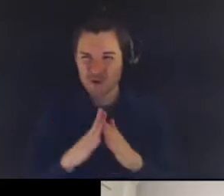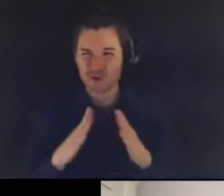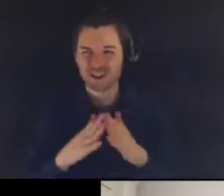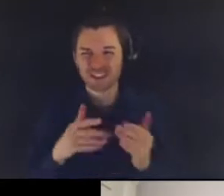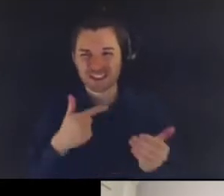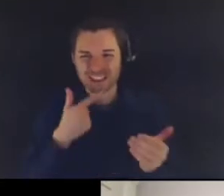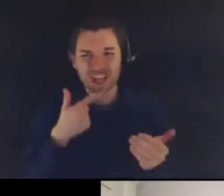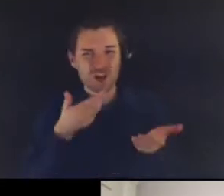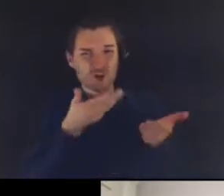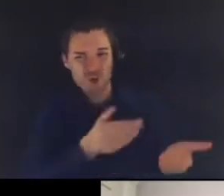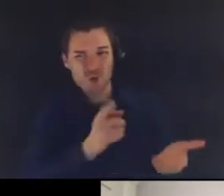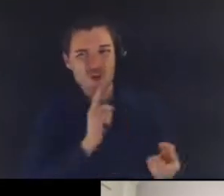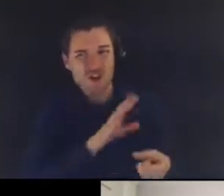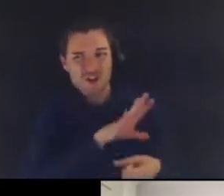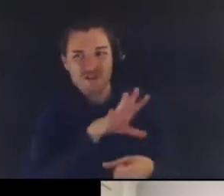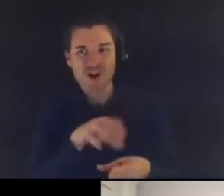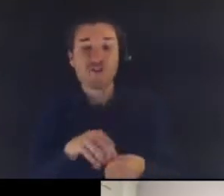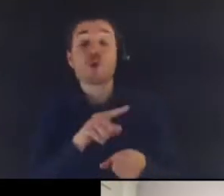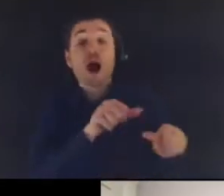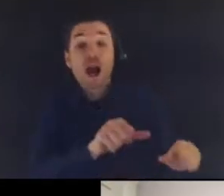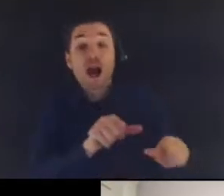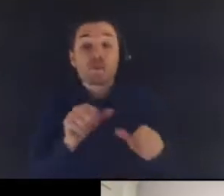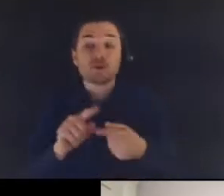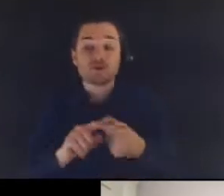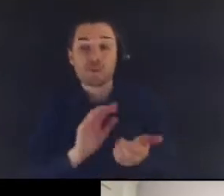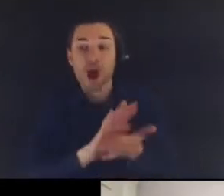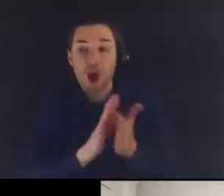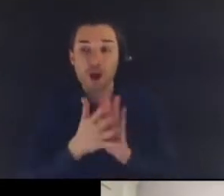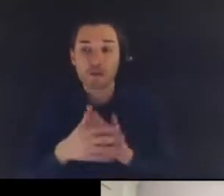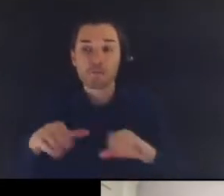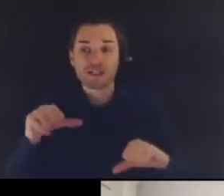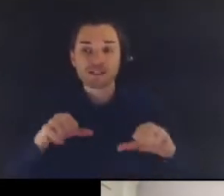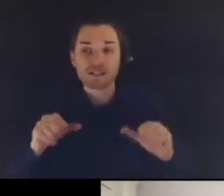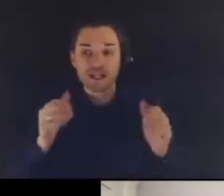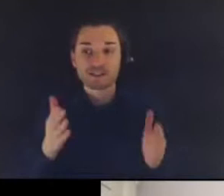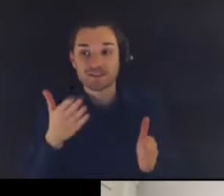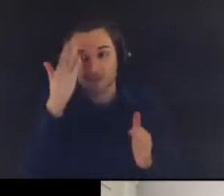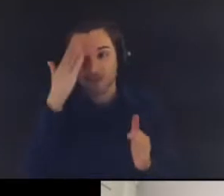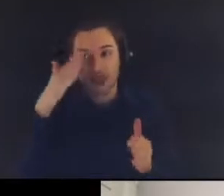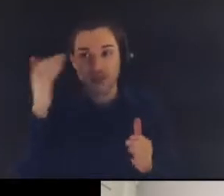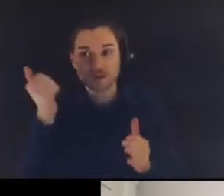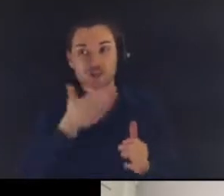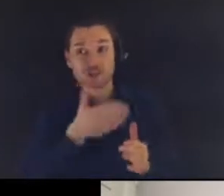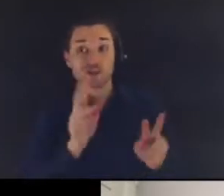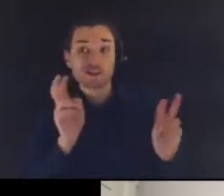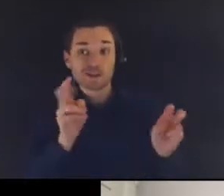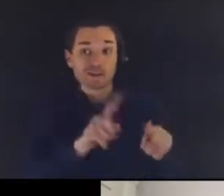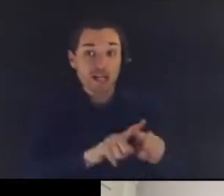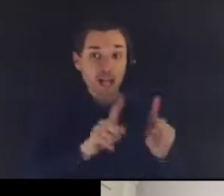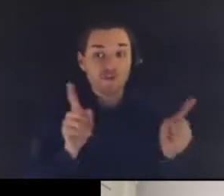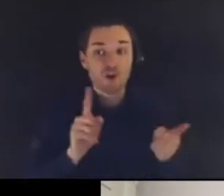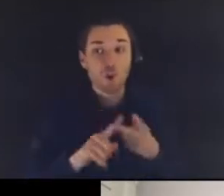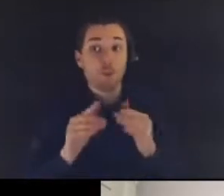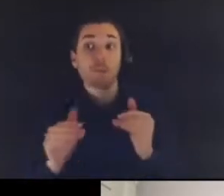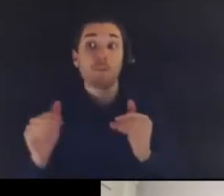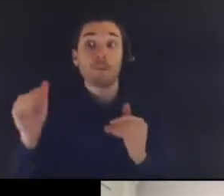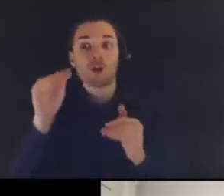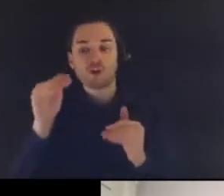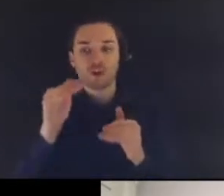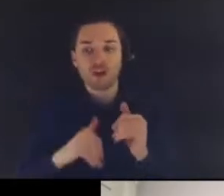scientist because you re somehow different from or better than other disabled people. What does that say about other disabled people out there?